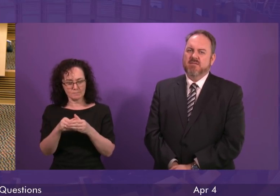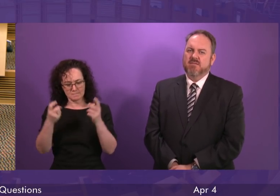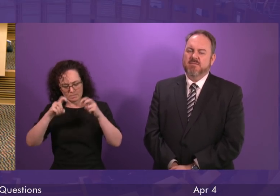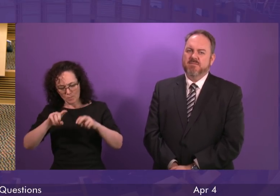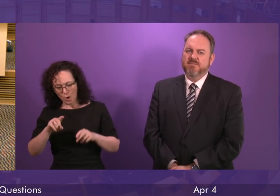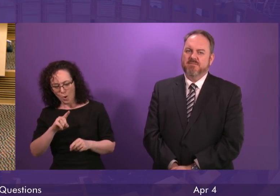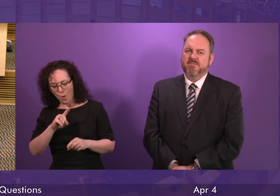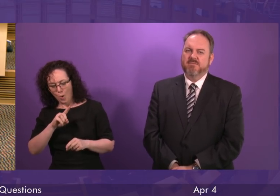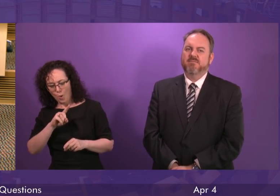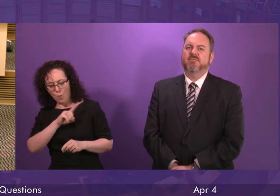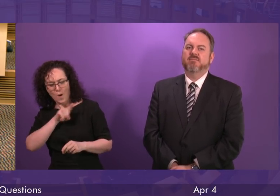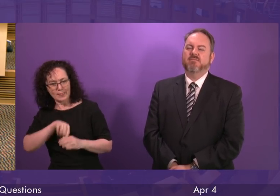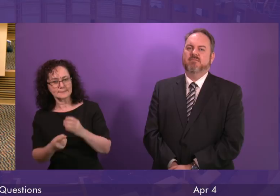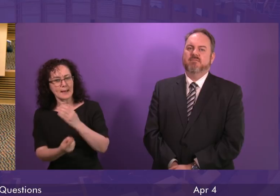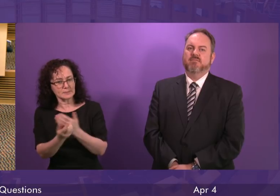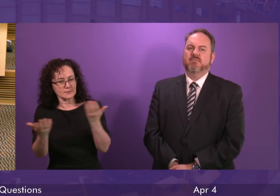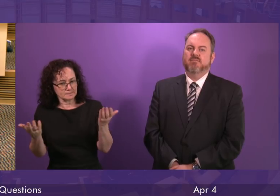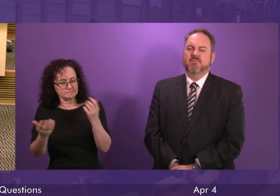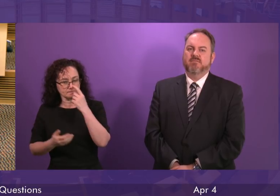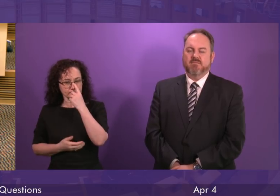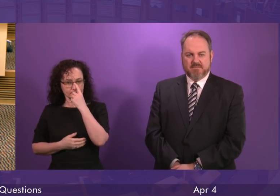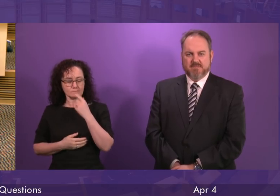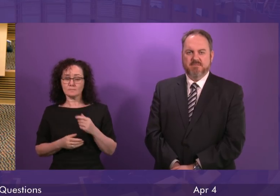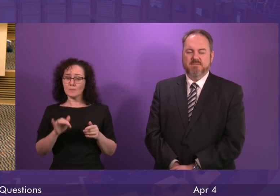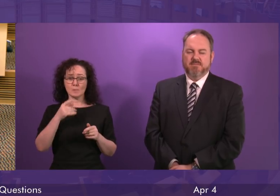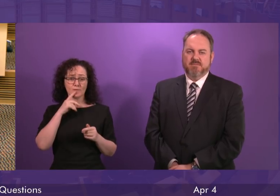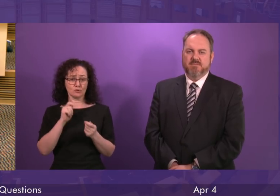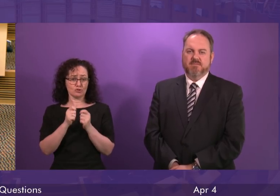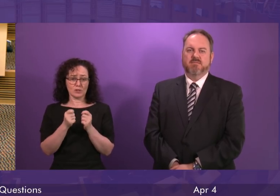to advise on what further changes, either in practice or in the law, could help to save